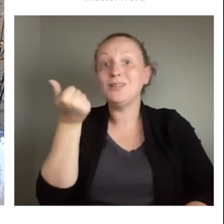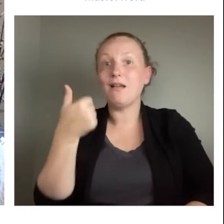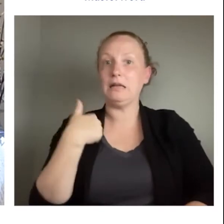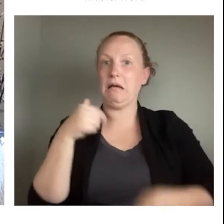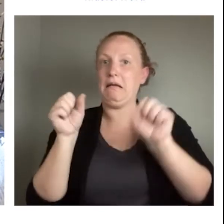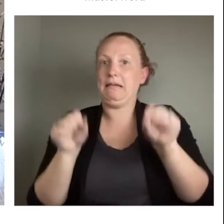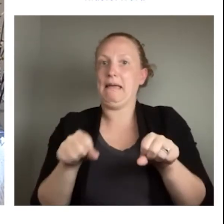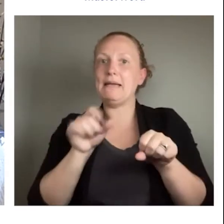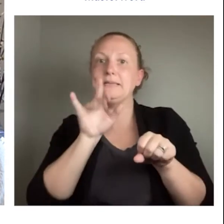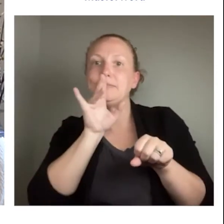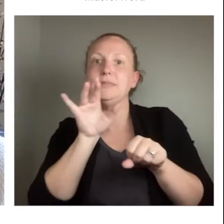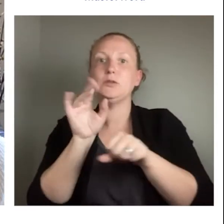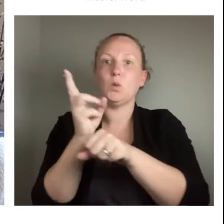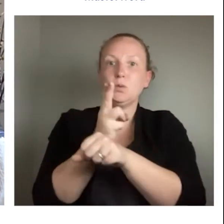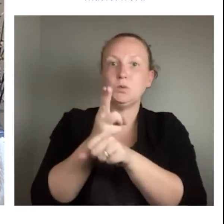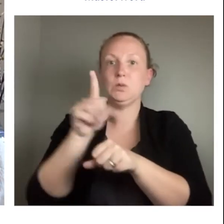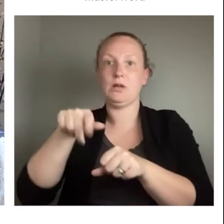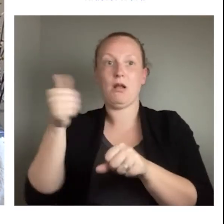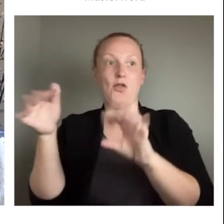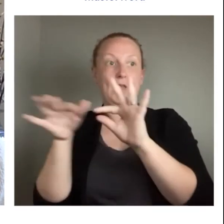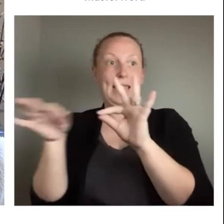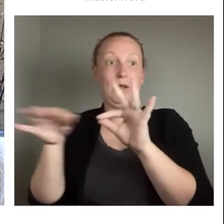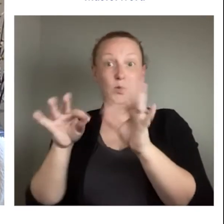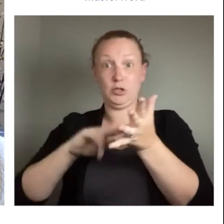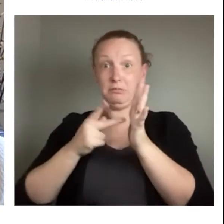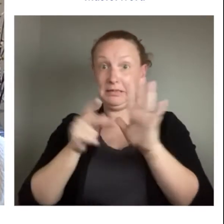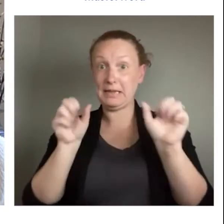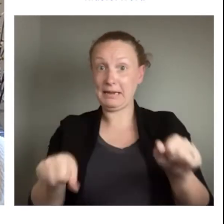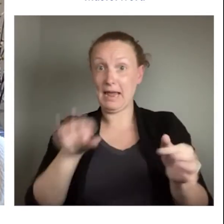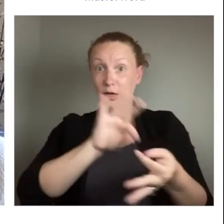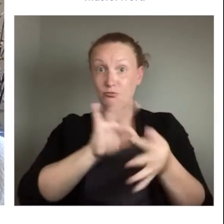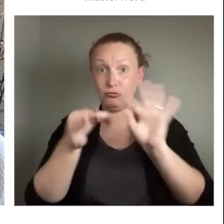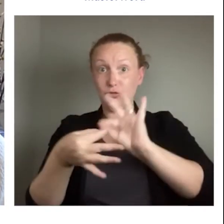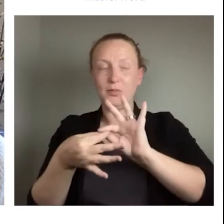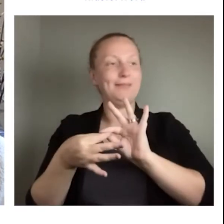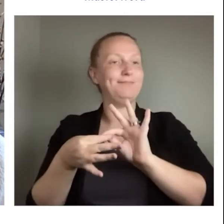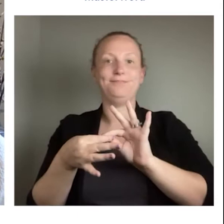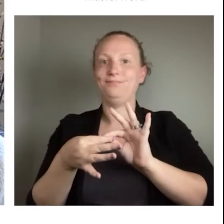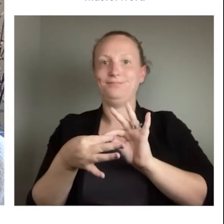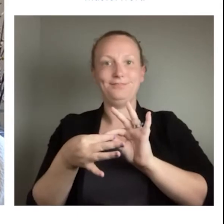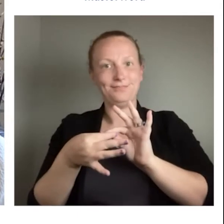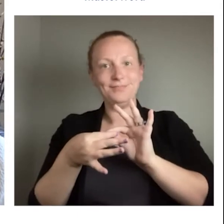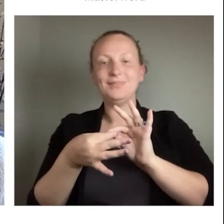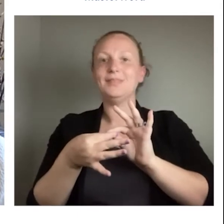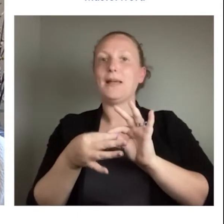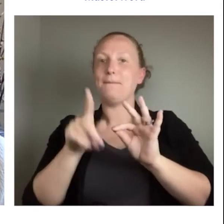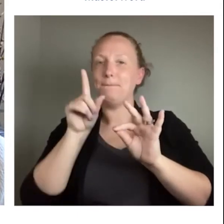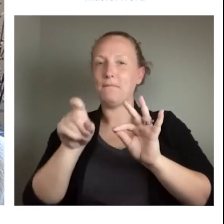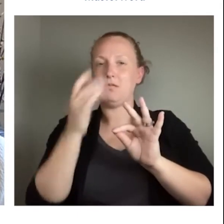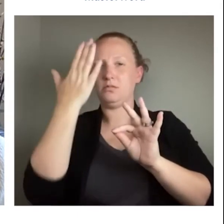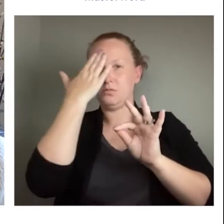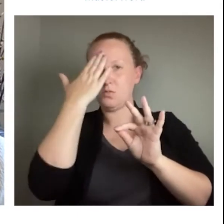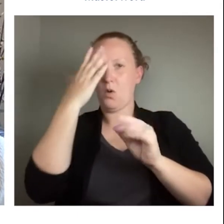You need to assess yourself. You need to know when you have to be accurate, when it's a transparent situation.